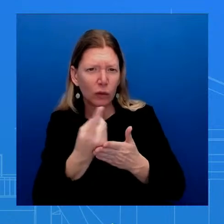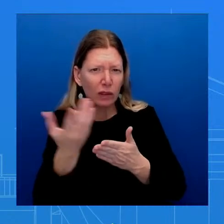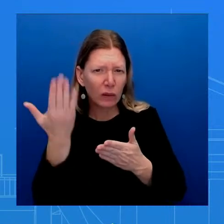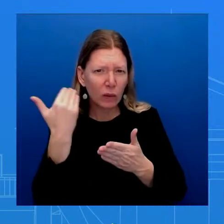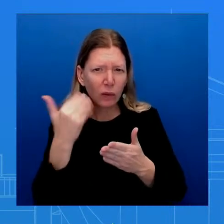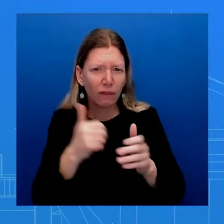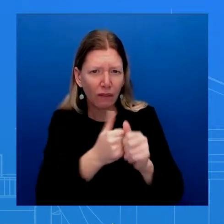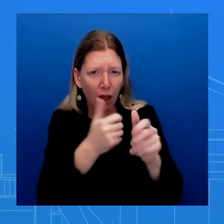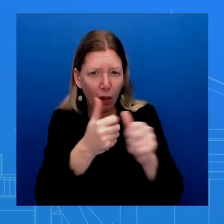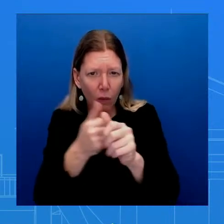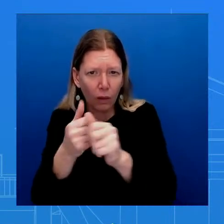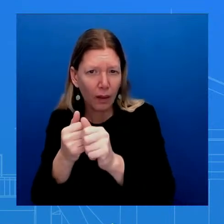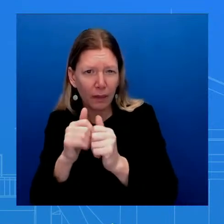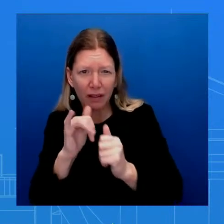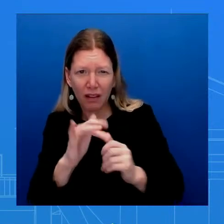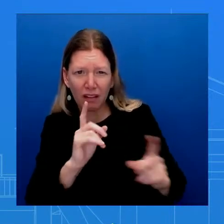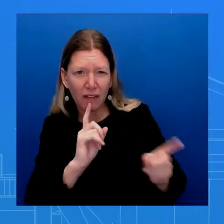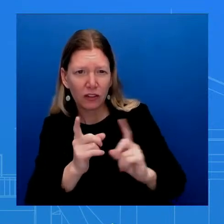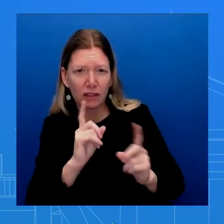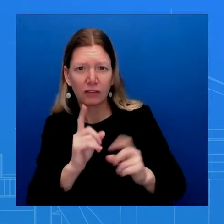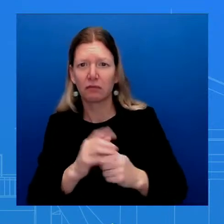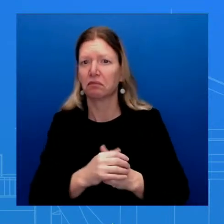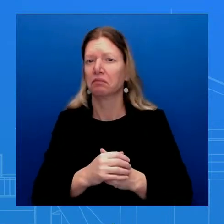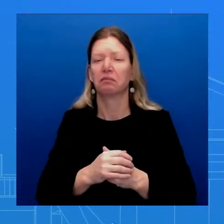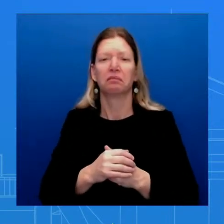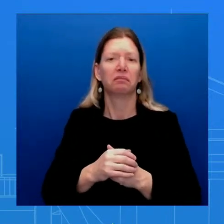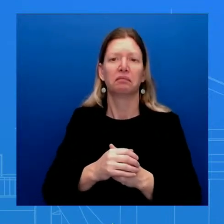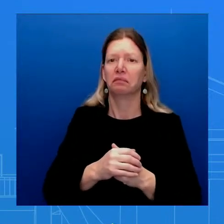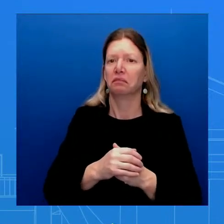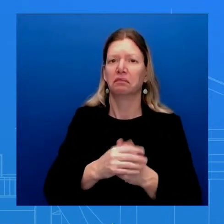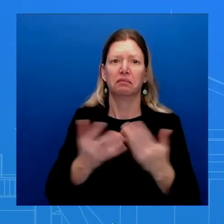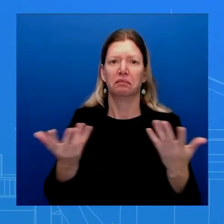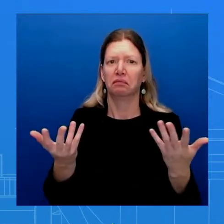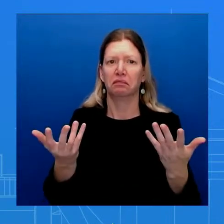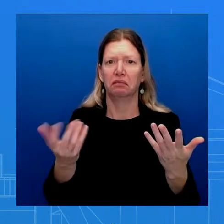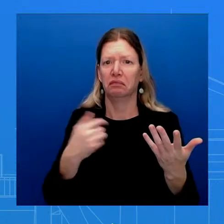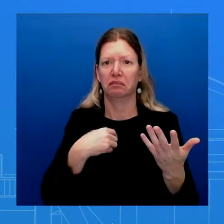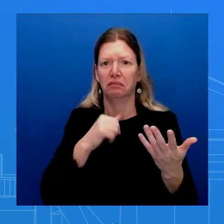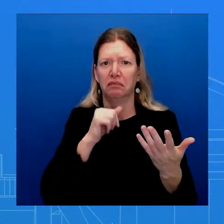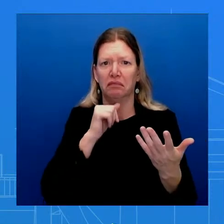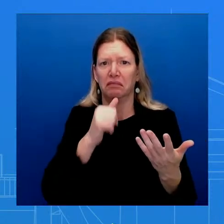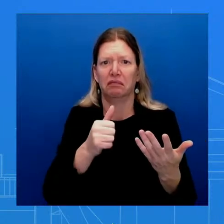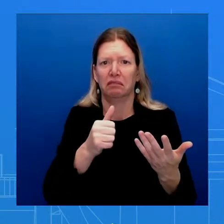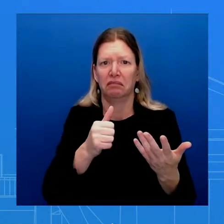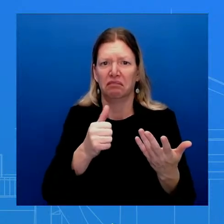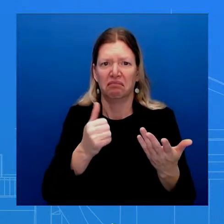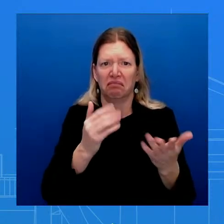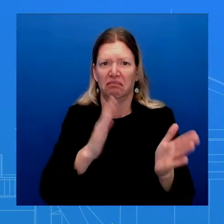a rhythm to call out of -- of the amount of times that my colleagues at NSC or the State Department